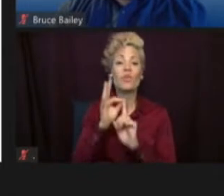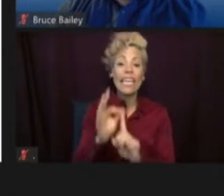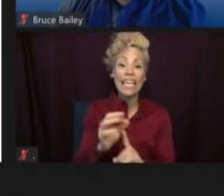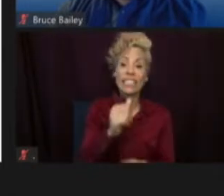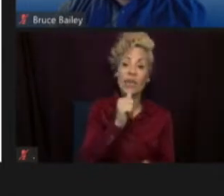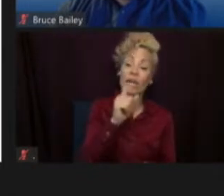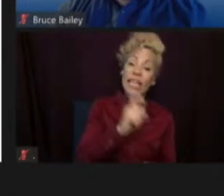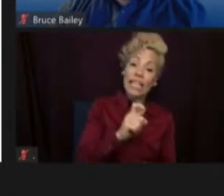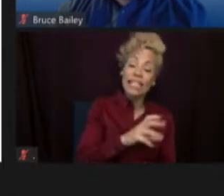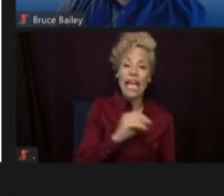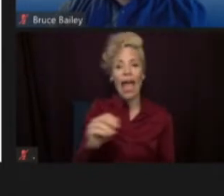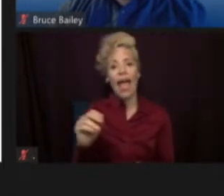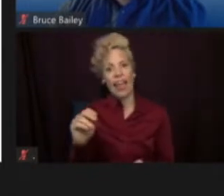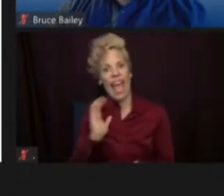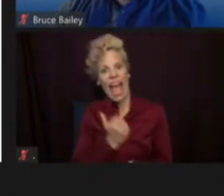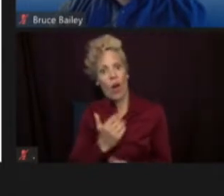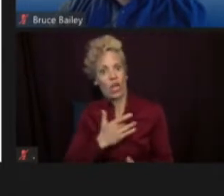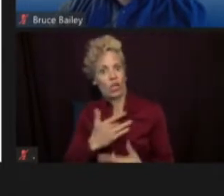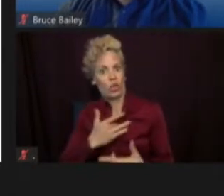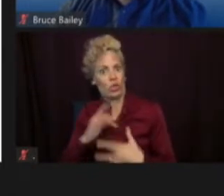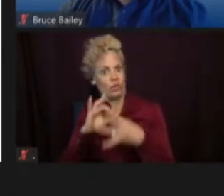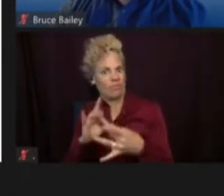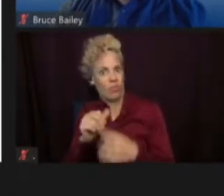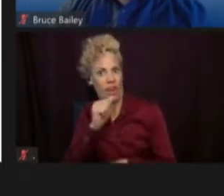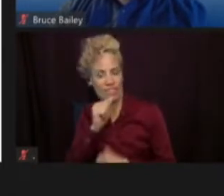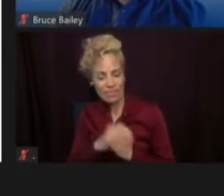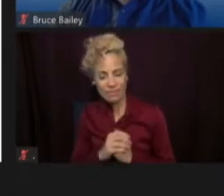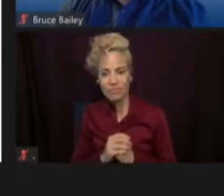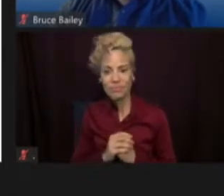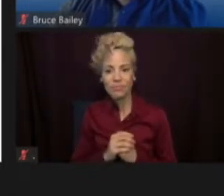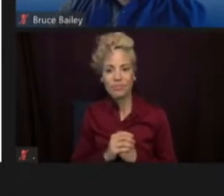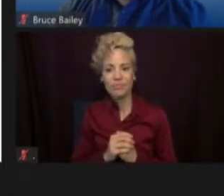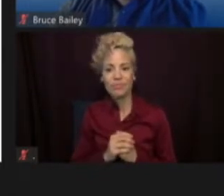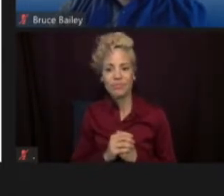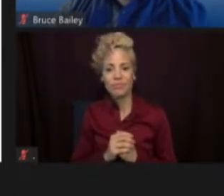And depending on the business needs of the agency,